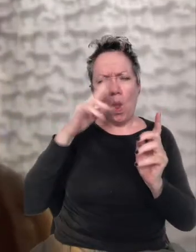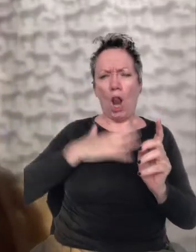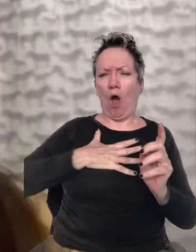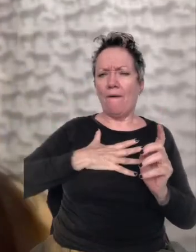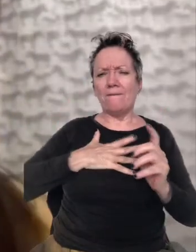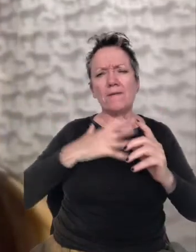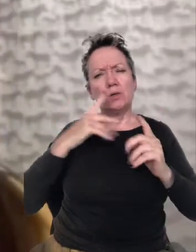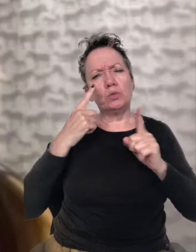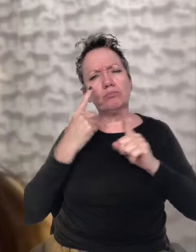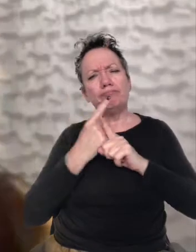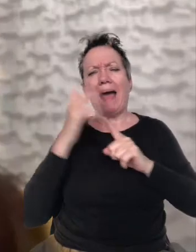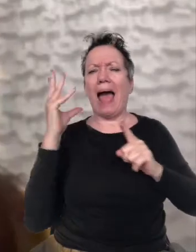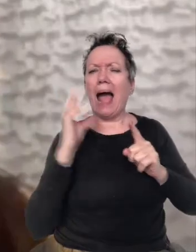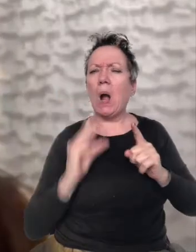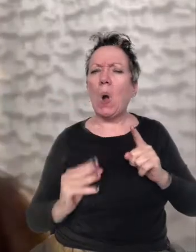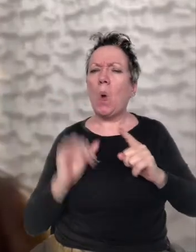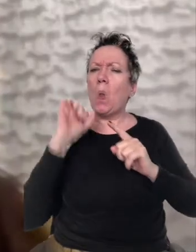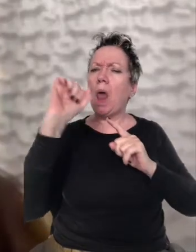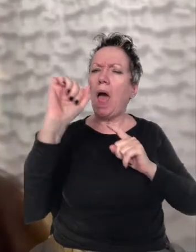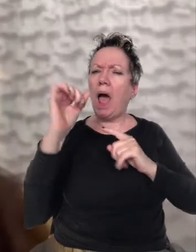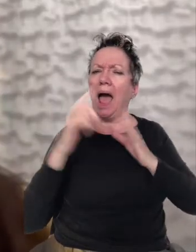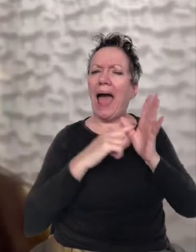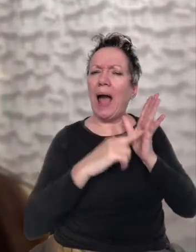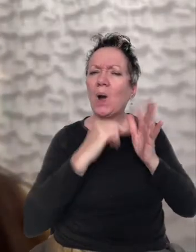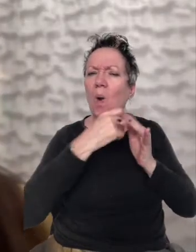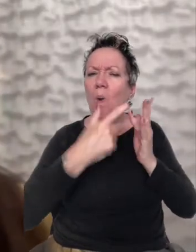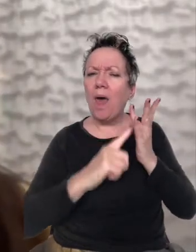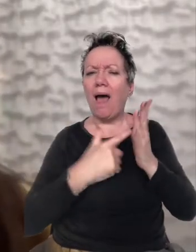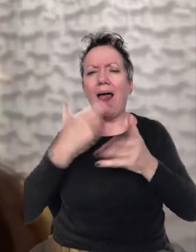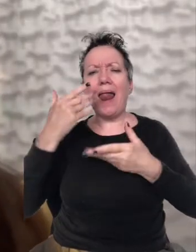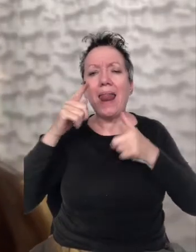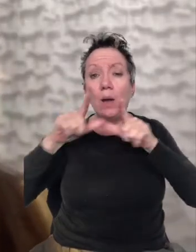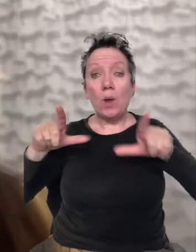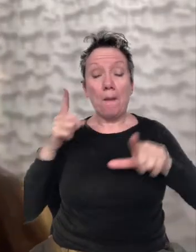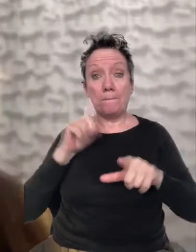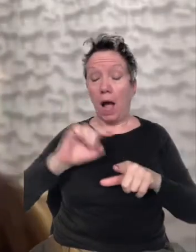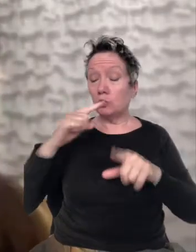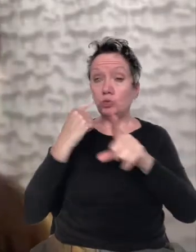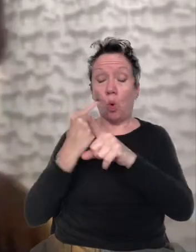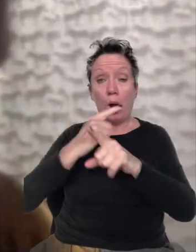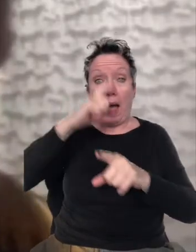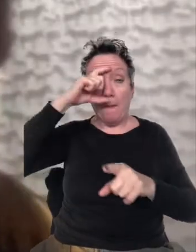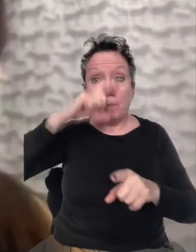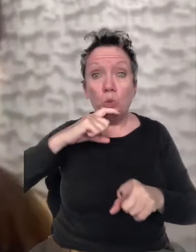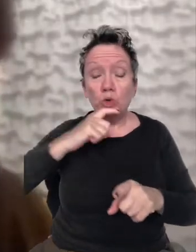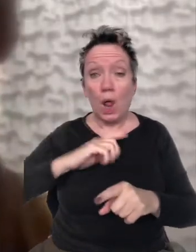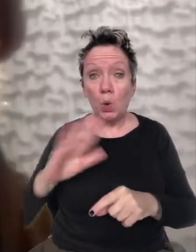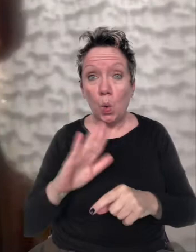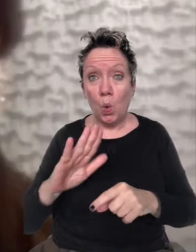And. It's not even puts her gifts. She is learning, she's learning of the internet.